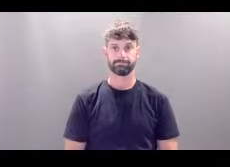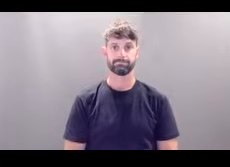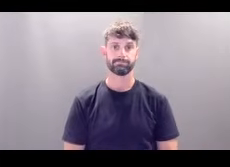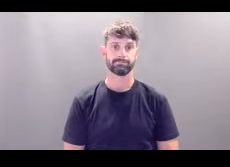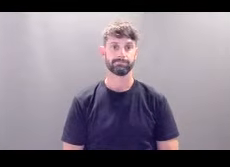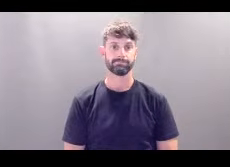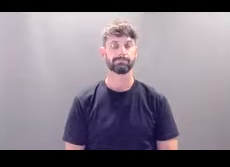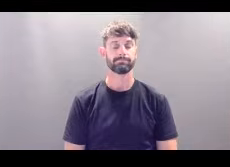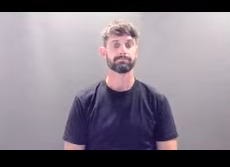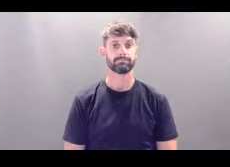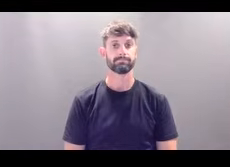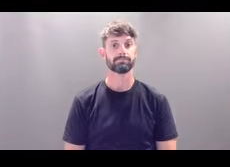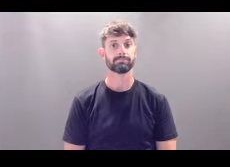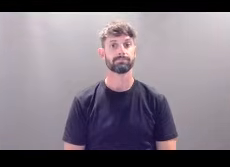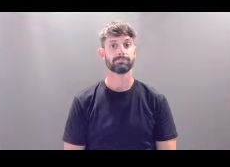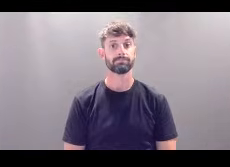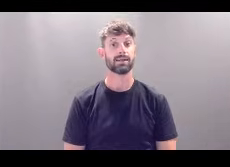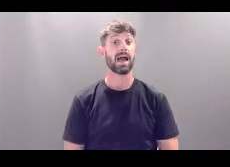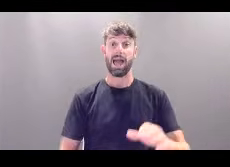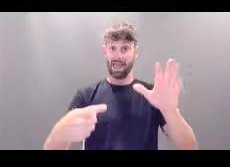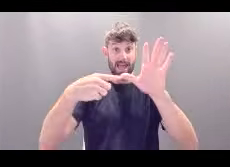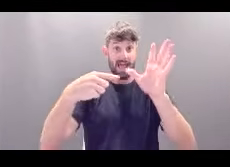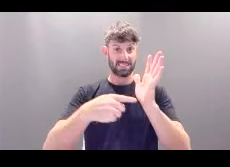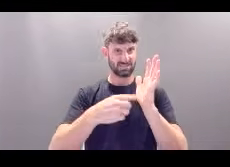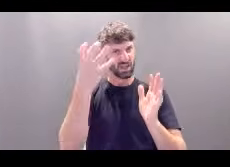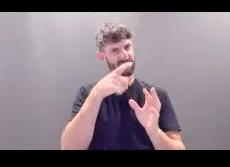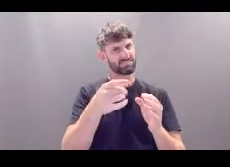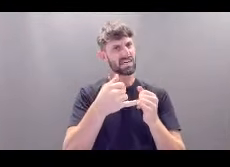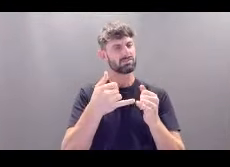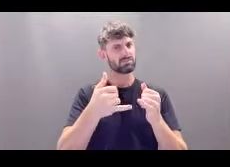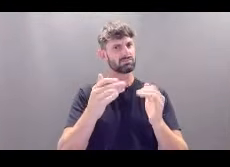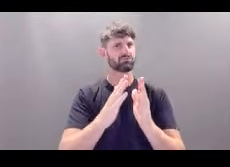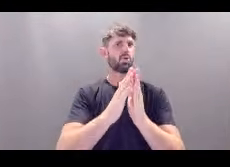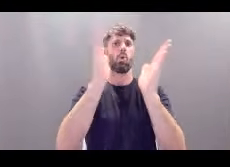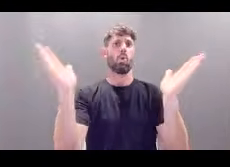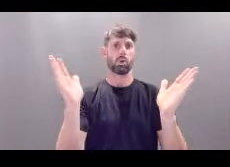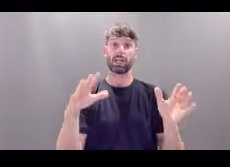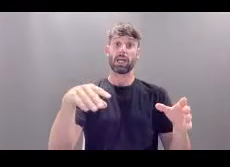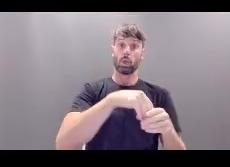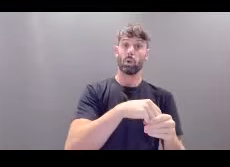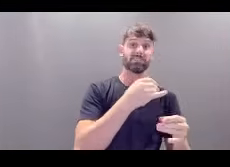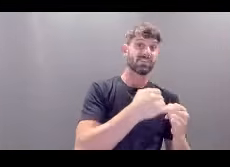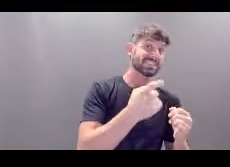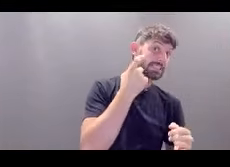AT ranges from simple products to complex devices, and we use two product